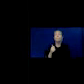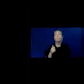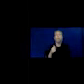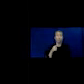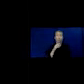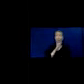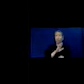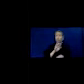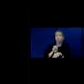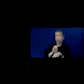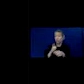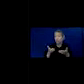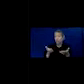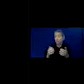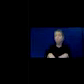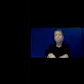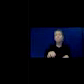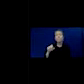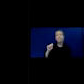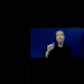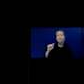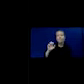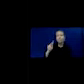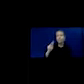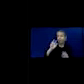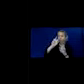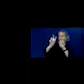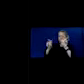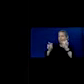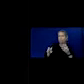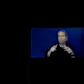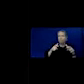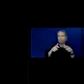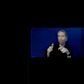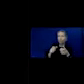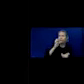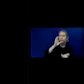plates and cups and drinks and helping the head chef.